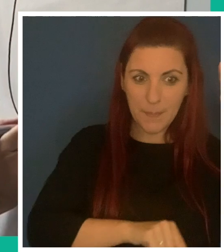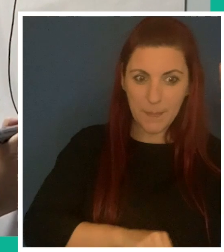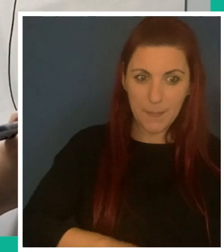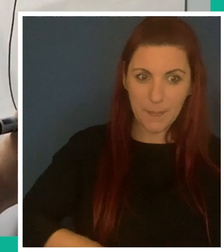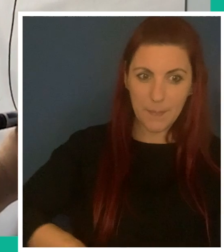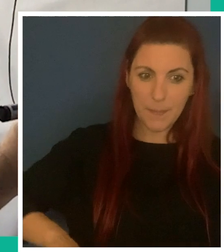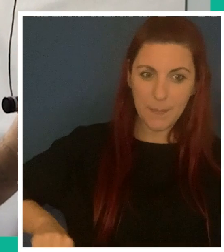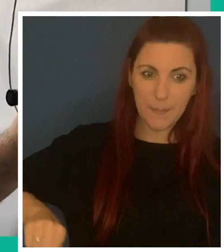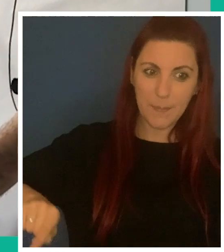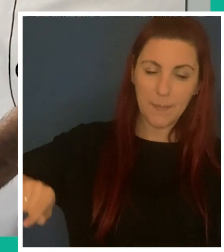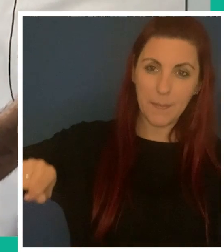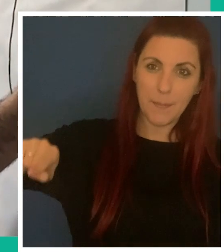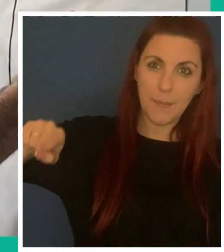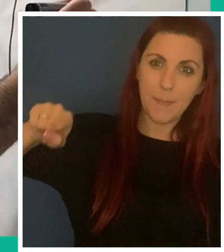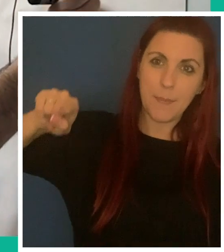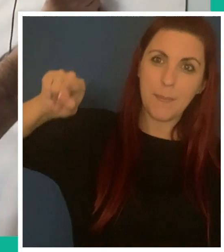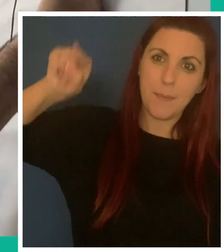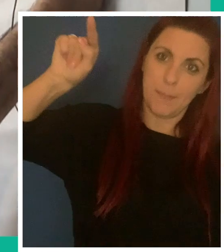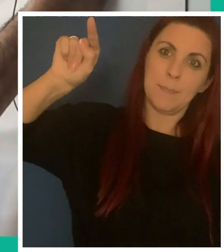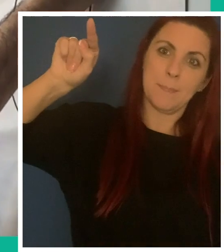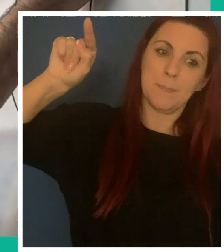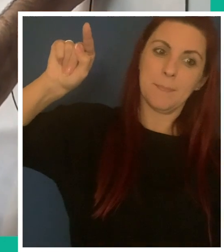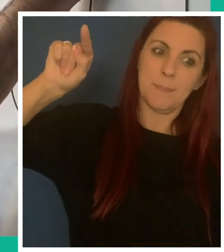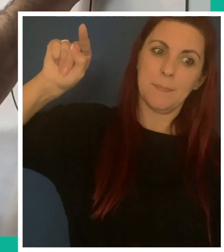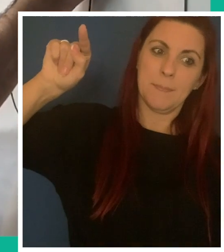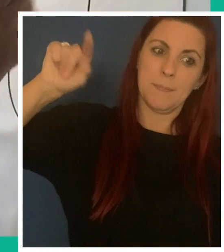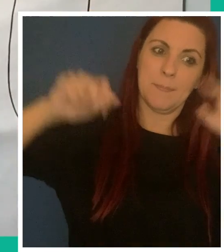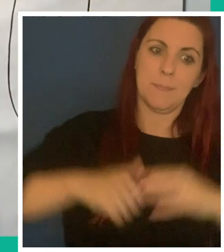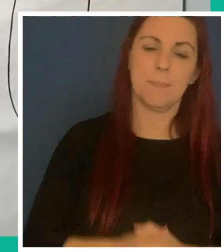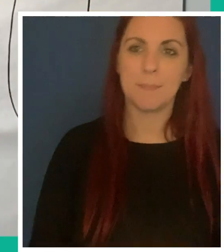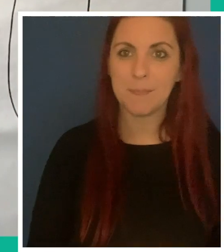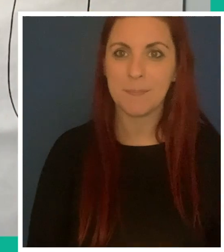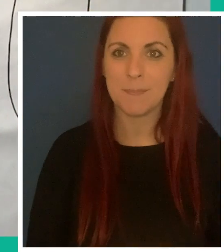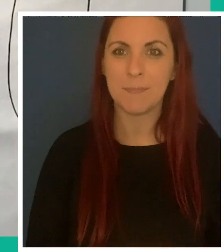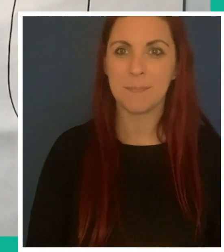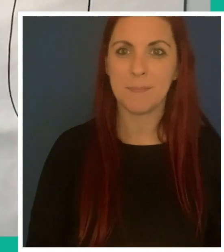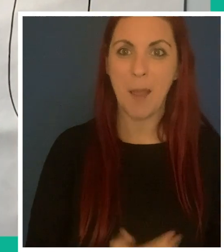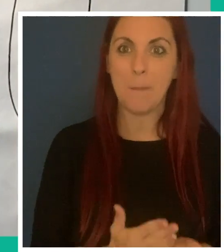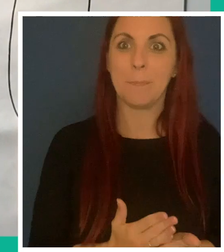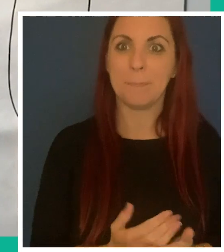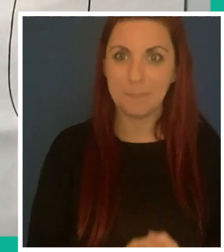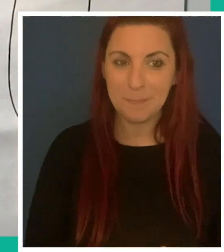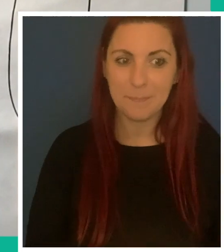to the bottom of the U and then up, up, up, up, stop and that's her body shape.